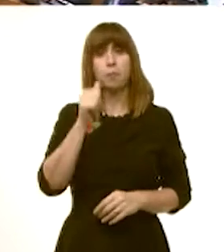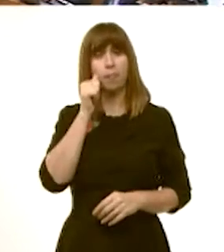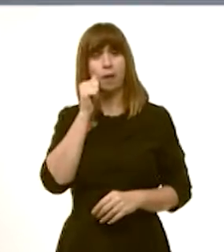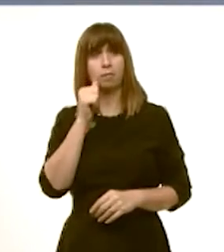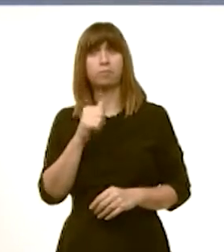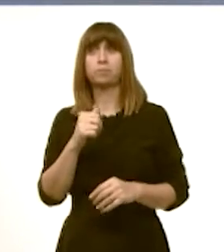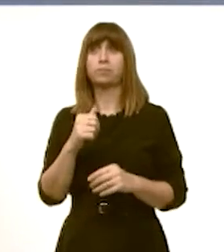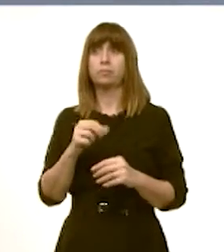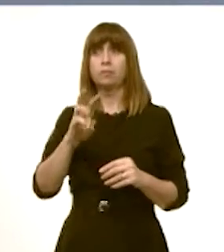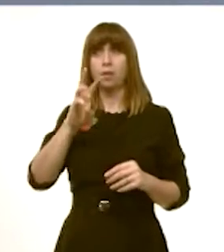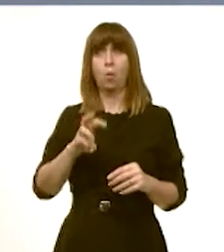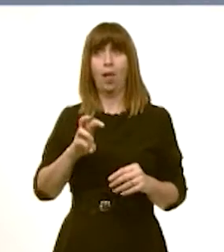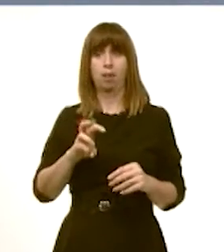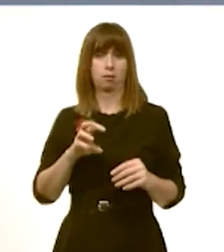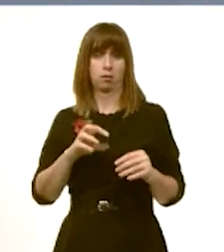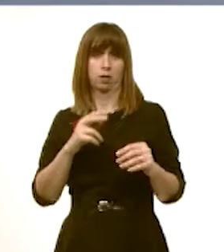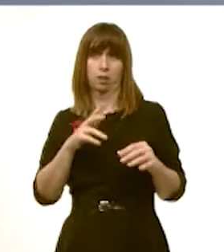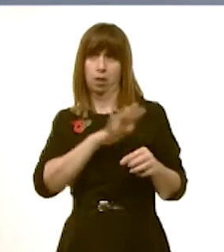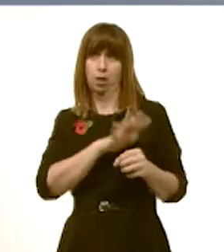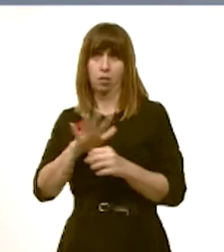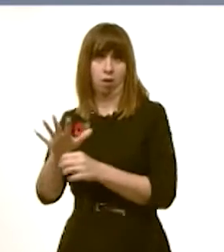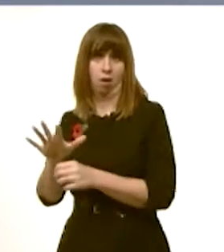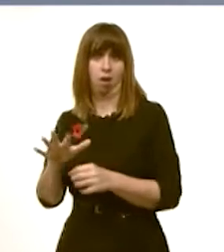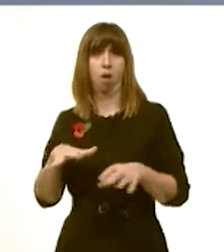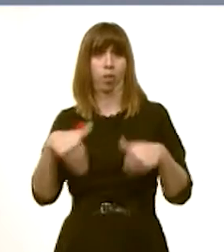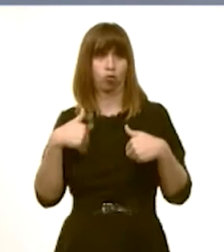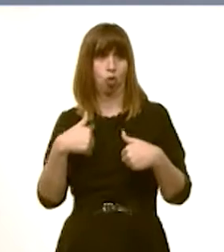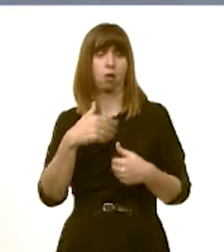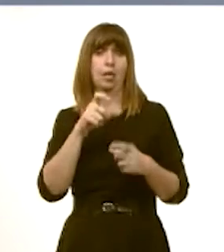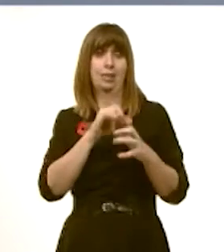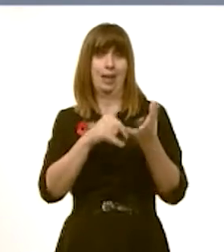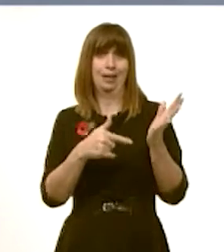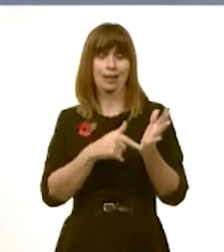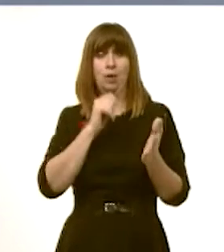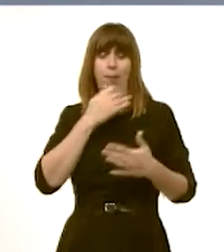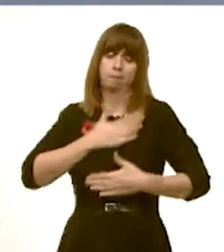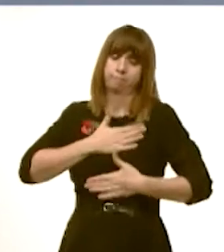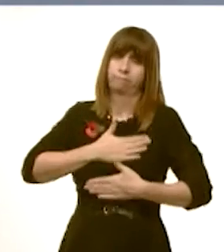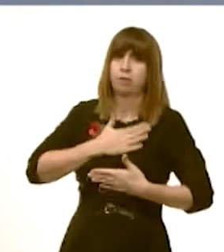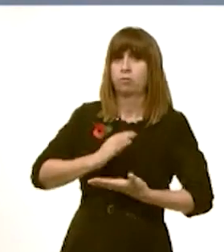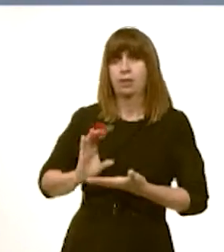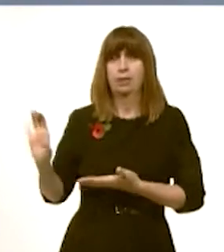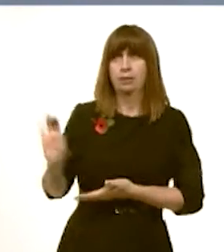routes in Wales, I understand that the Department for Transport are actually providing compensatory funding to the Welsh Government.